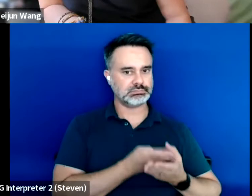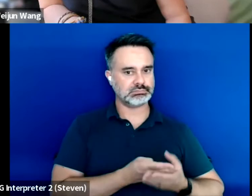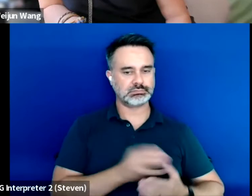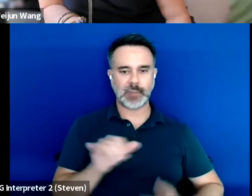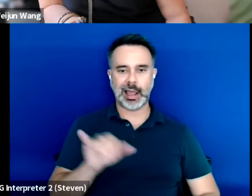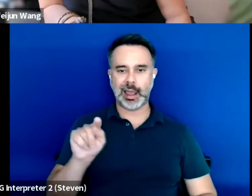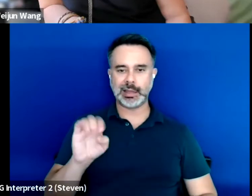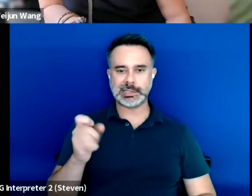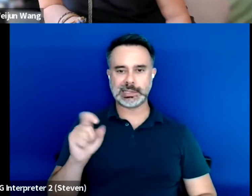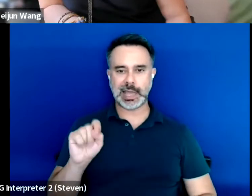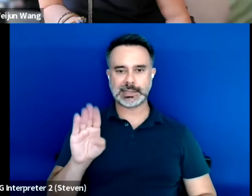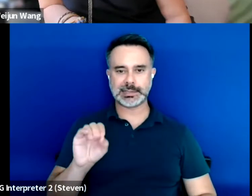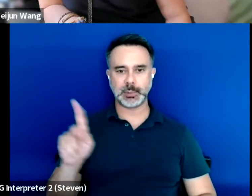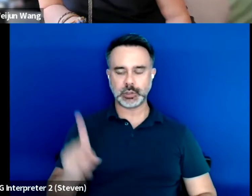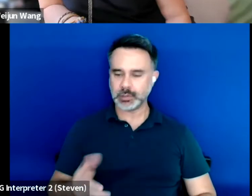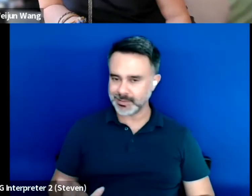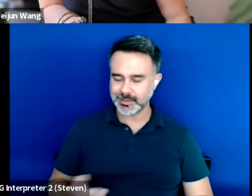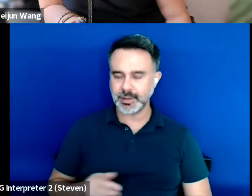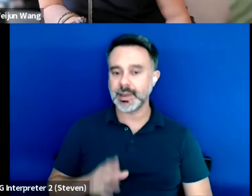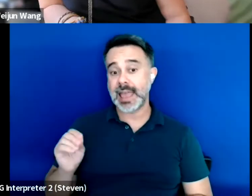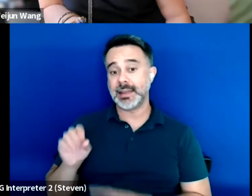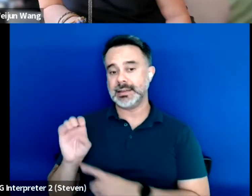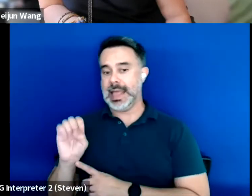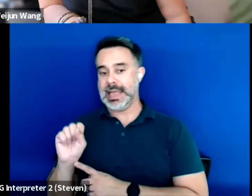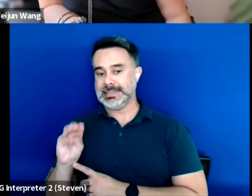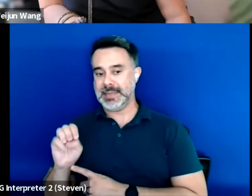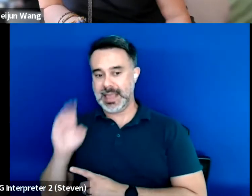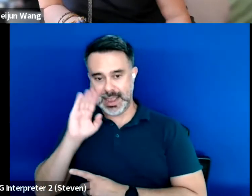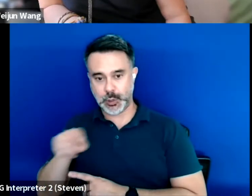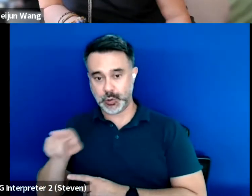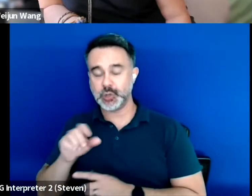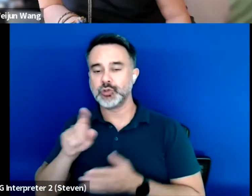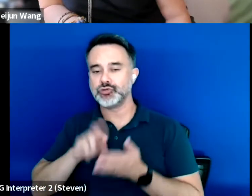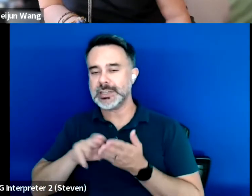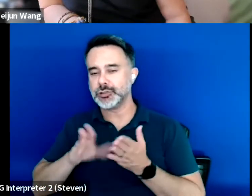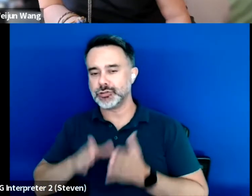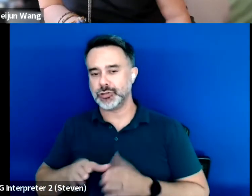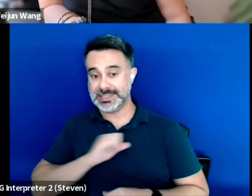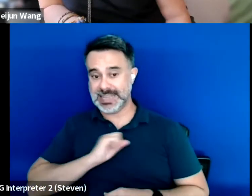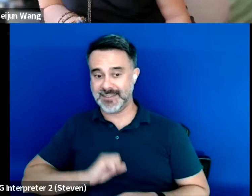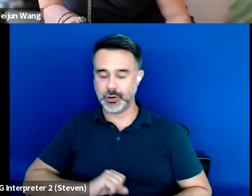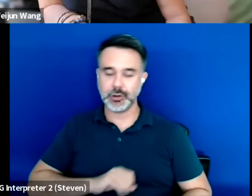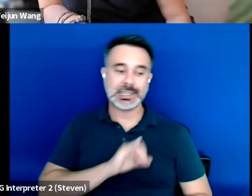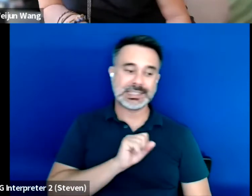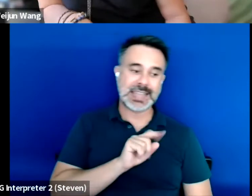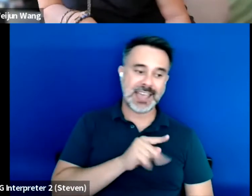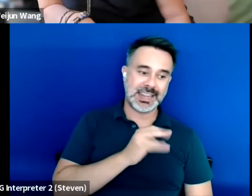And just -- yeah, I mean, like, somebody in the -- in the community mentioned the crossword.